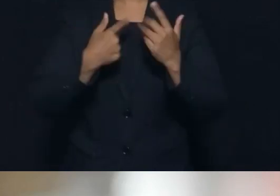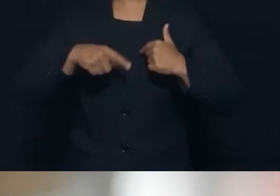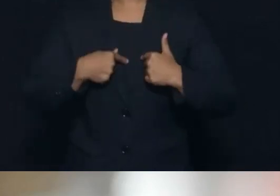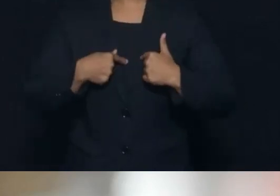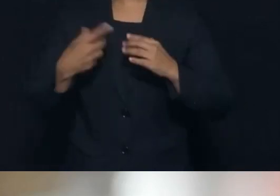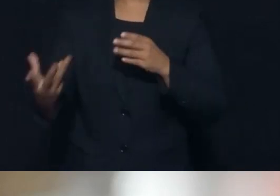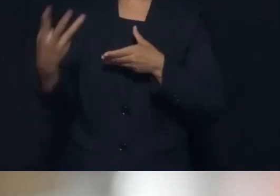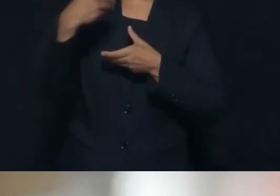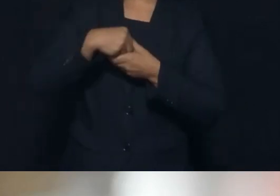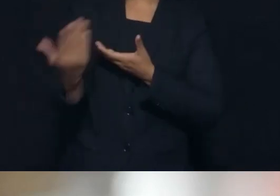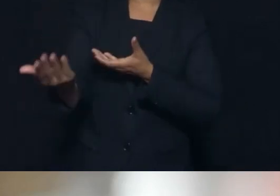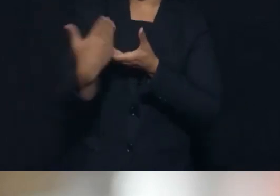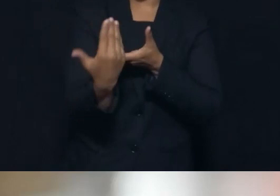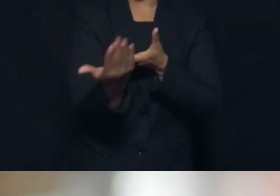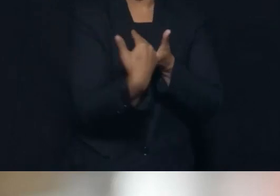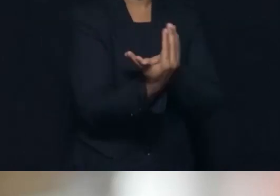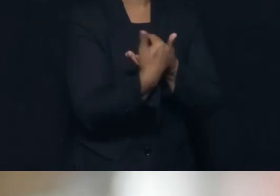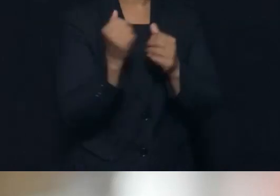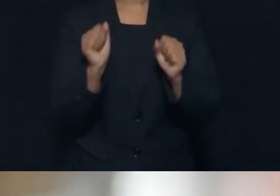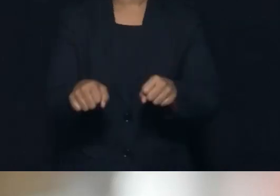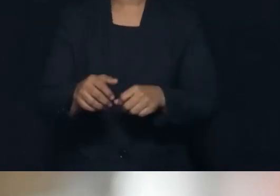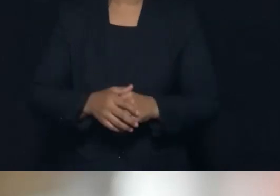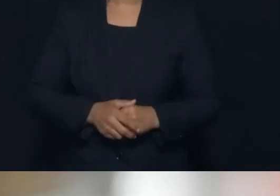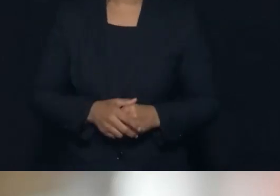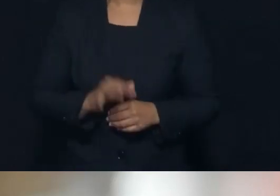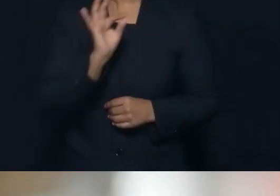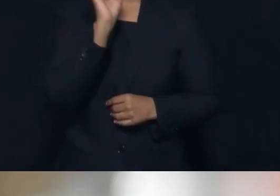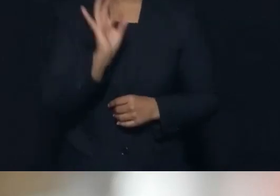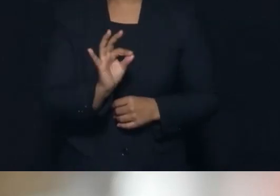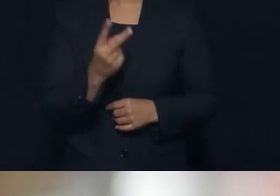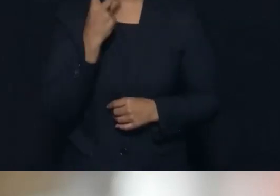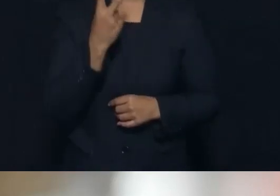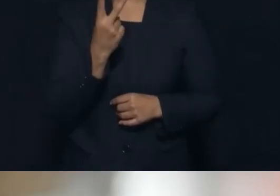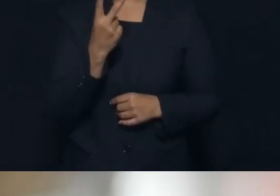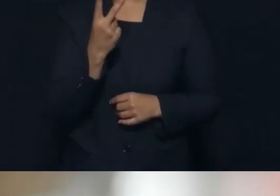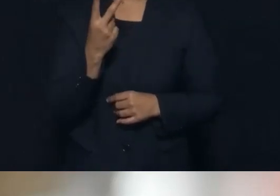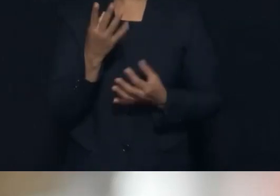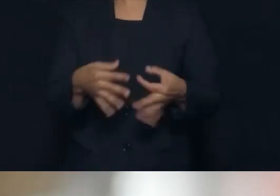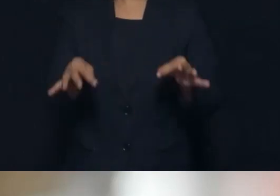to help all the stakeholders to know better the accessibility needs and to help the countries